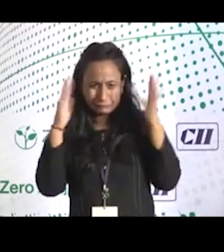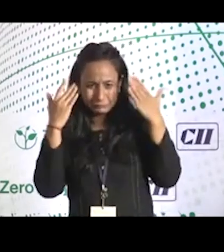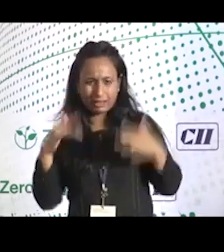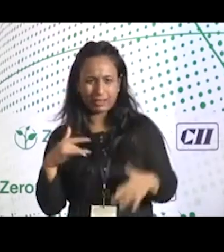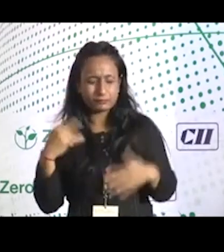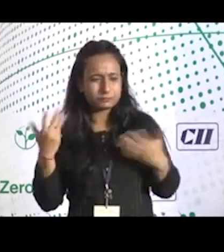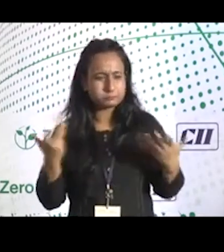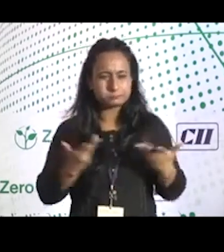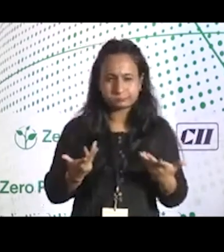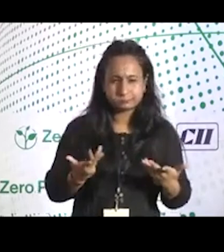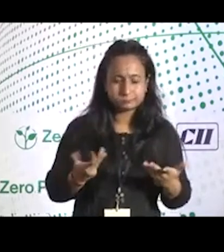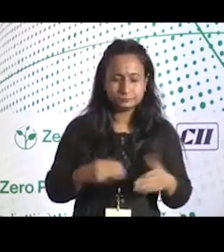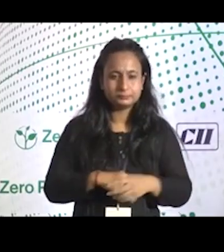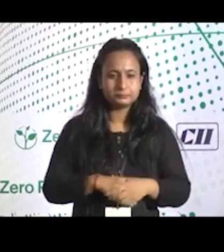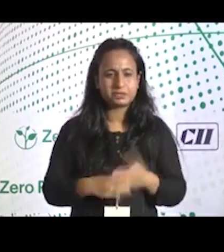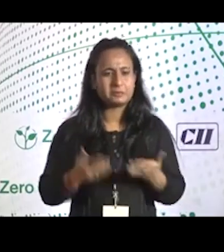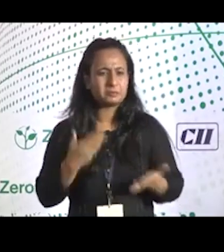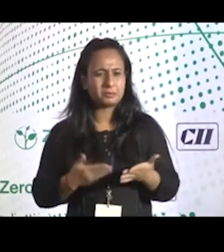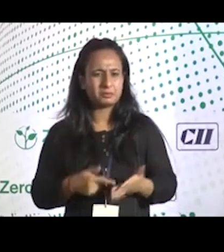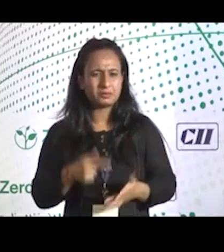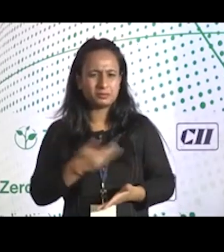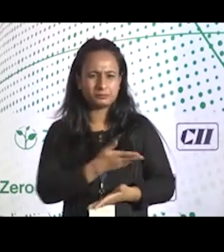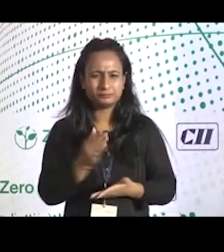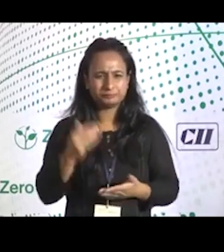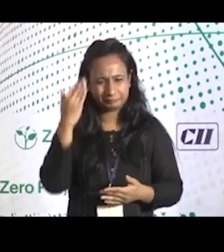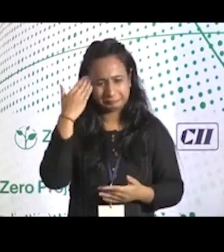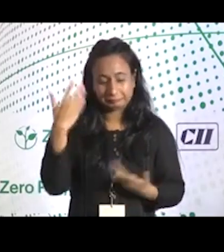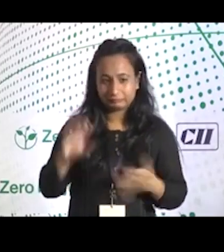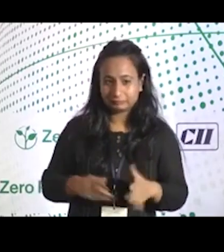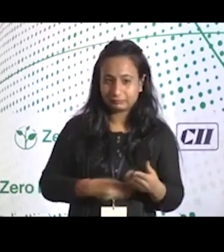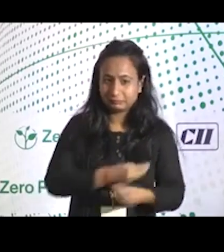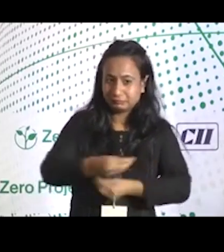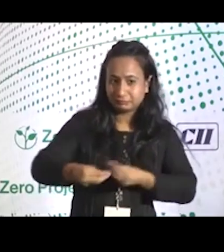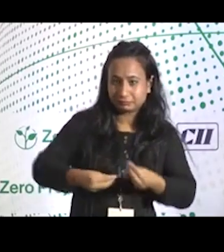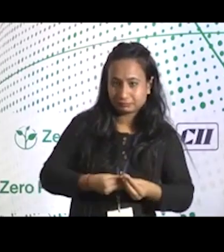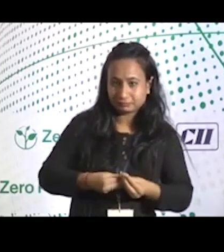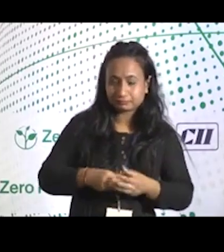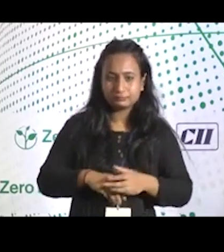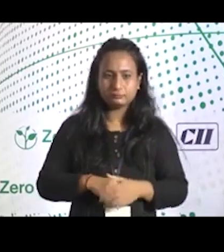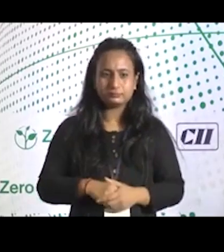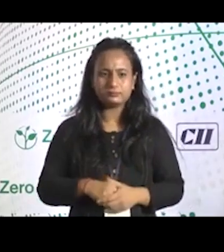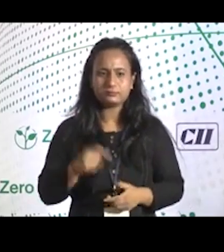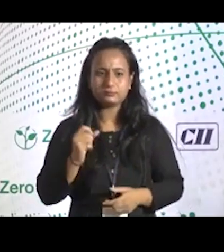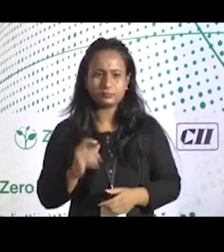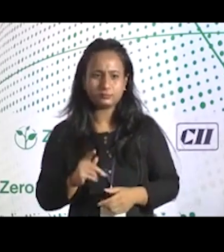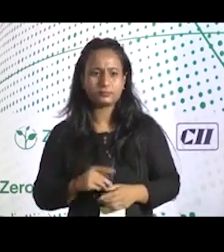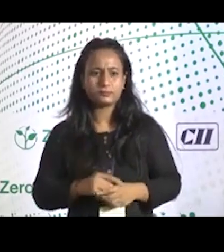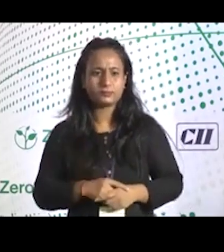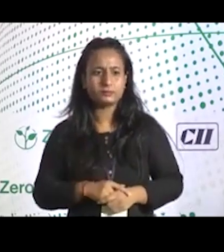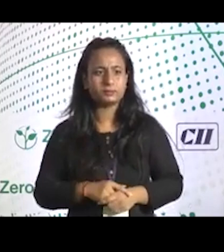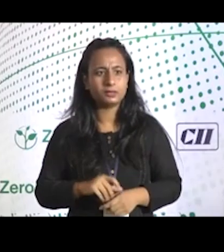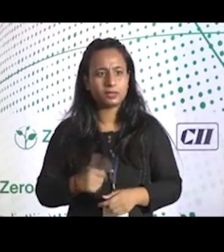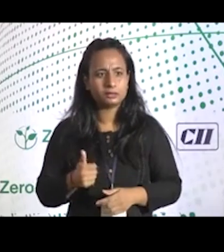yes or no, or whether there's willingness to pay, is this a viable business model, then you come up with different kinds of approaches.